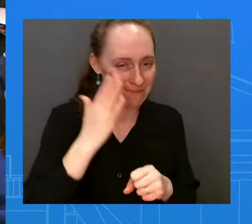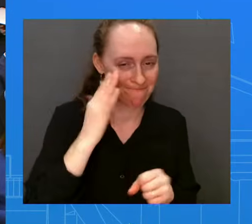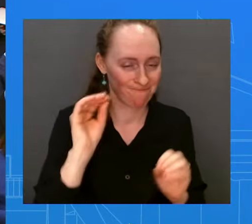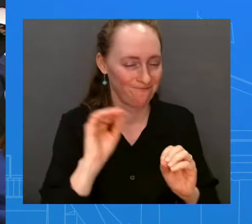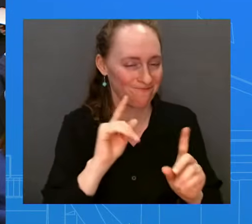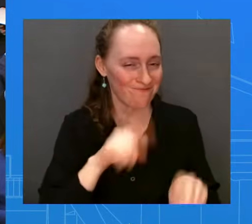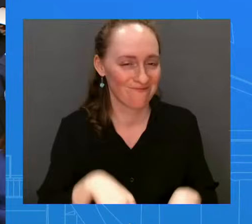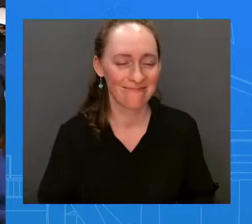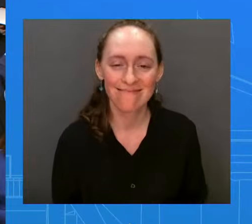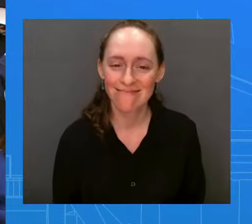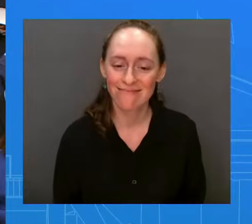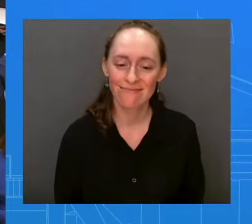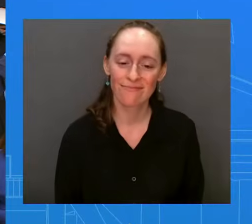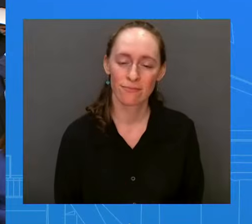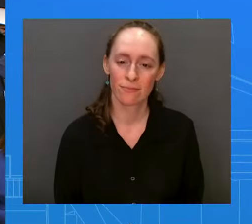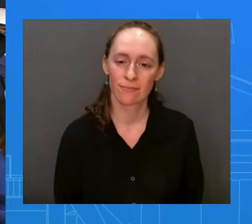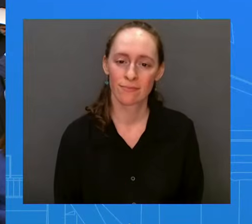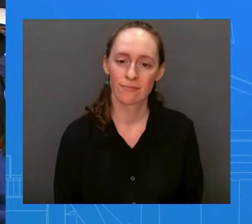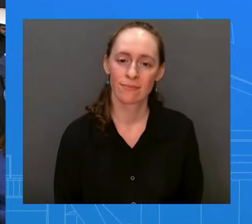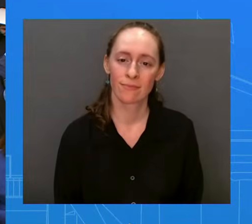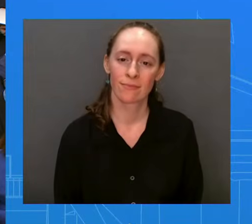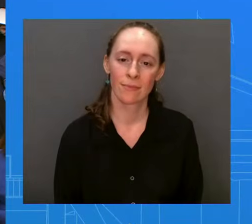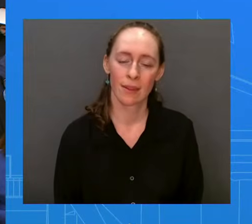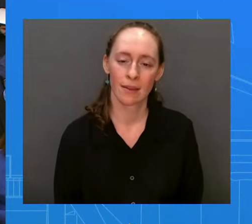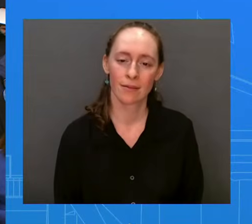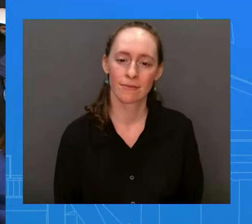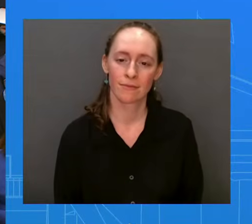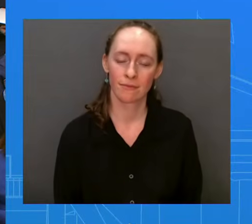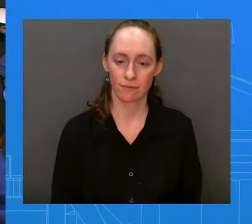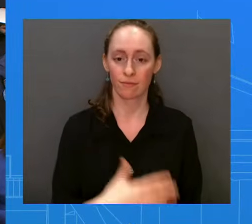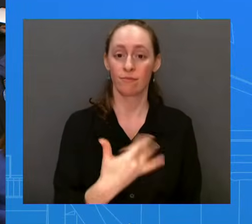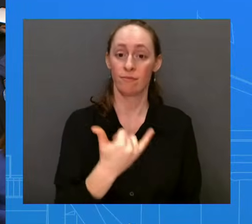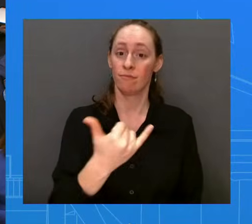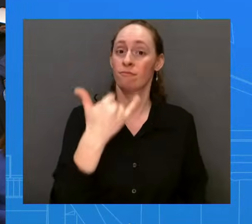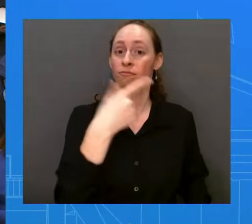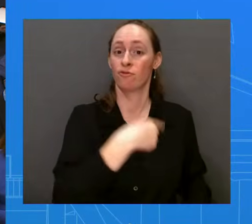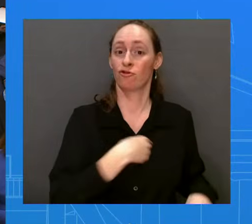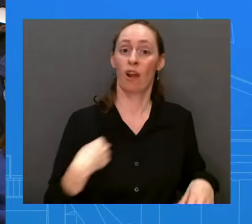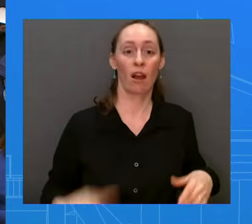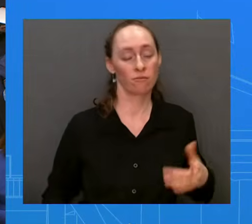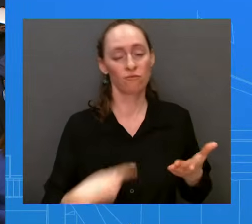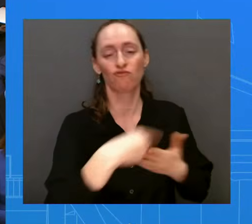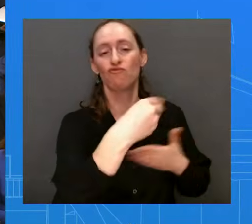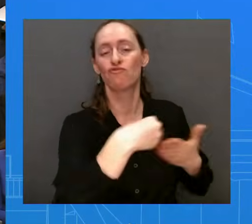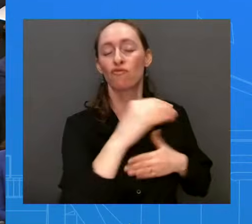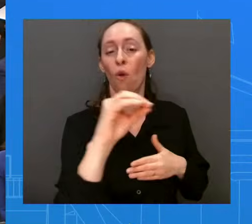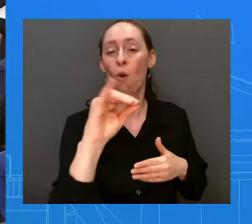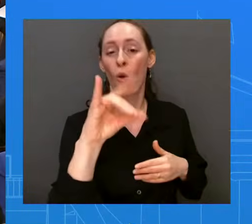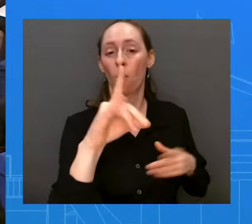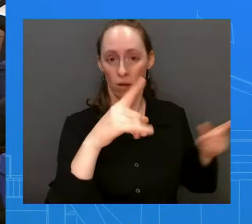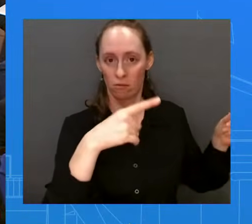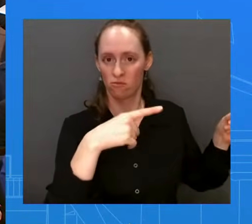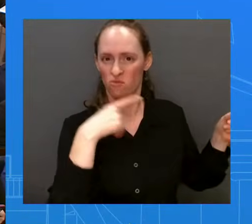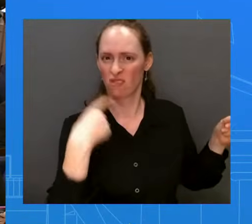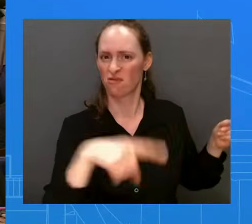You've got China, you know, opening up cases in the U.S. trying to steal U.S. technology from universities.